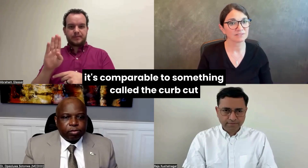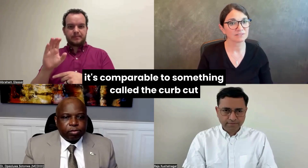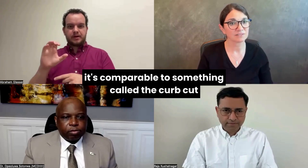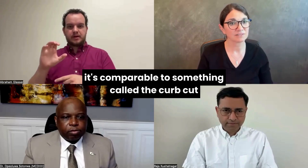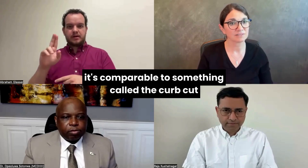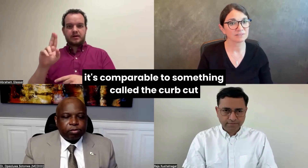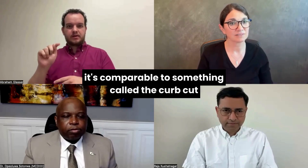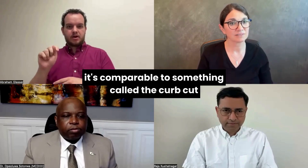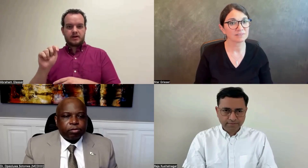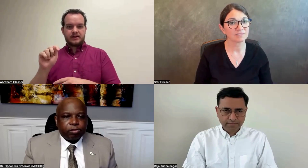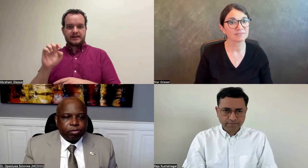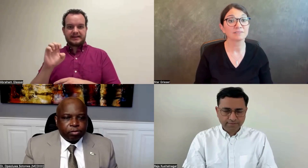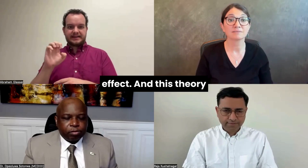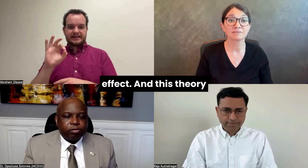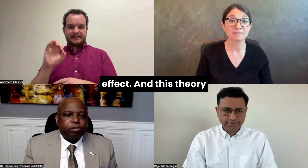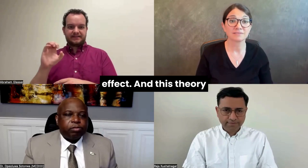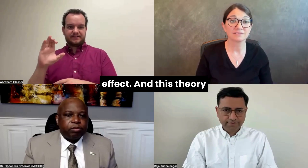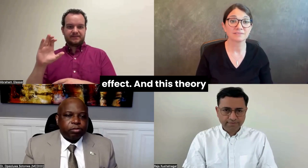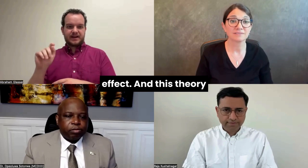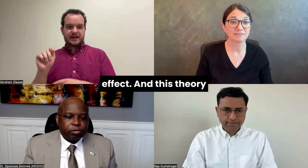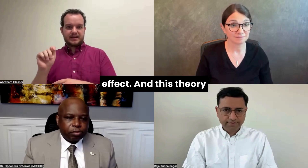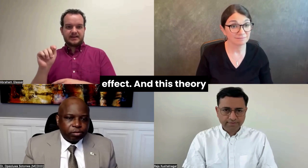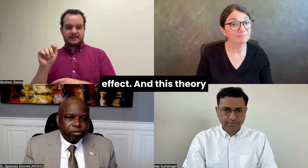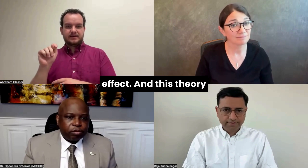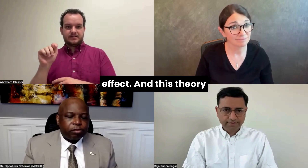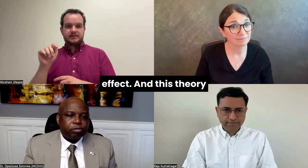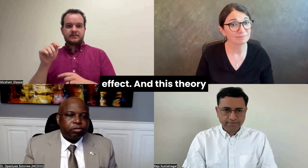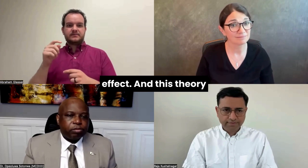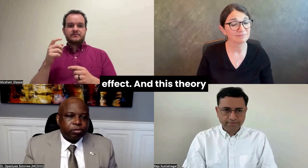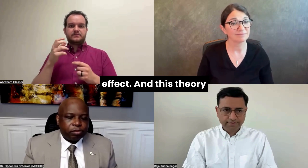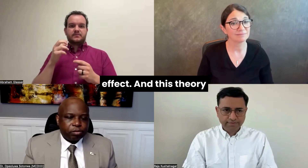effect. And this theory